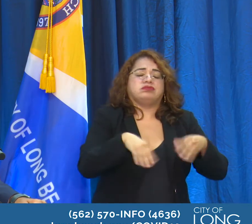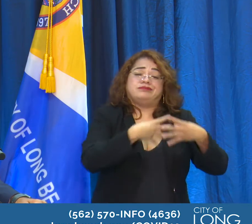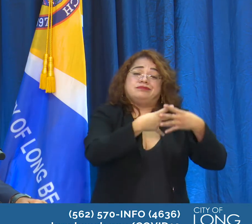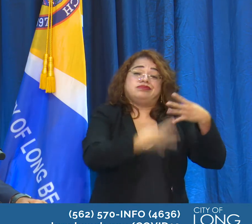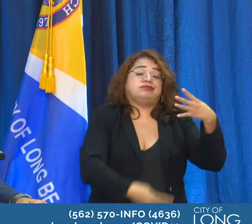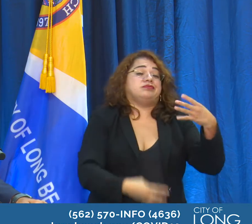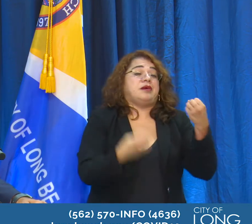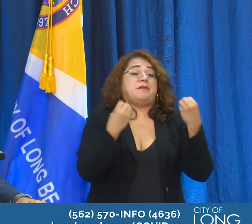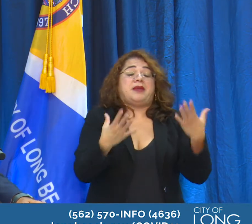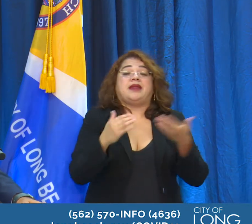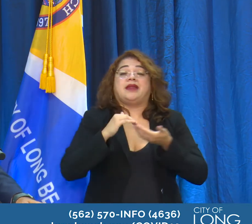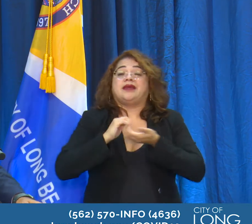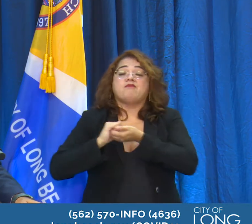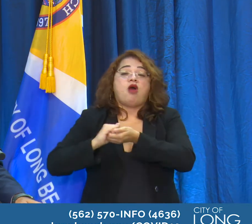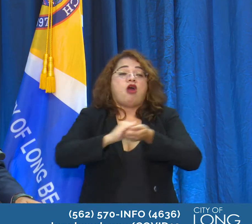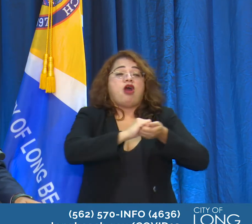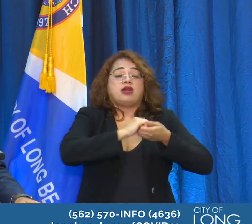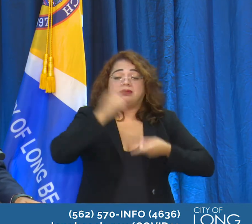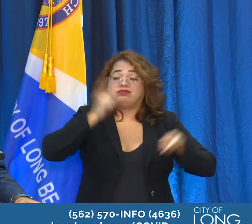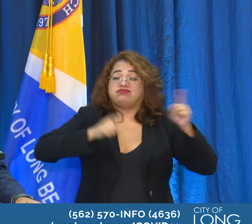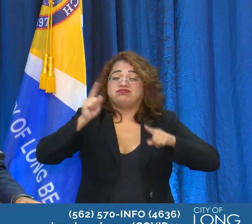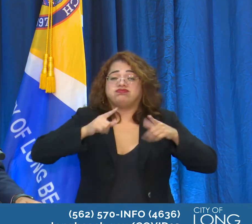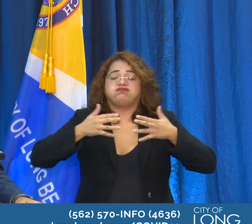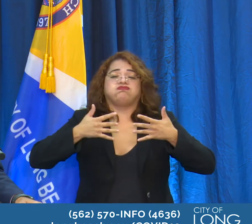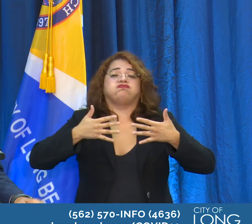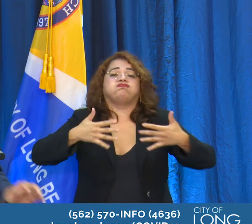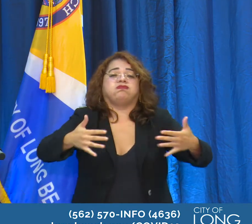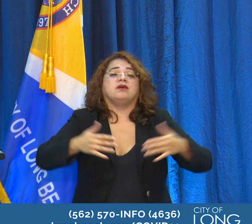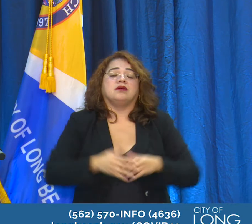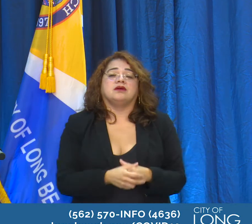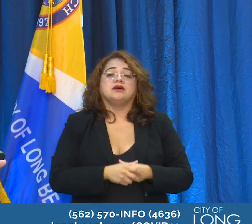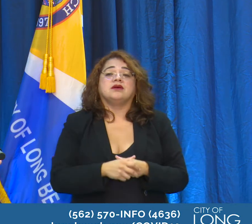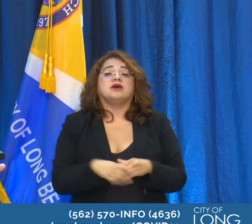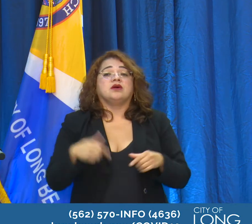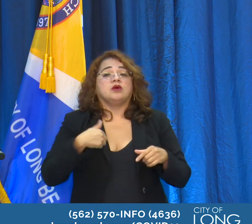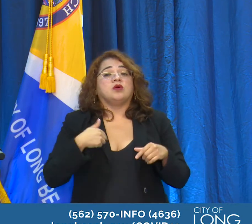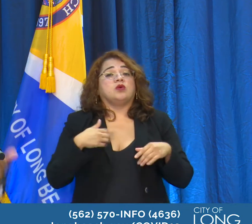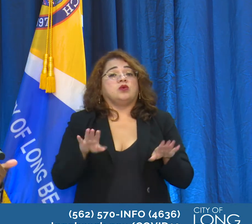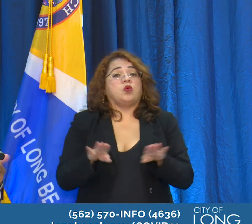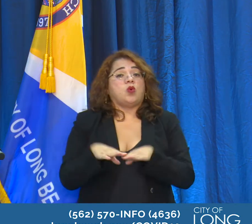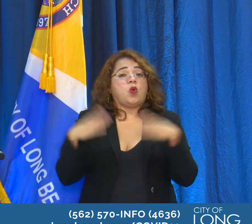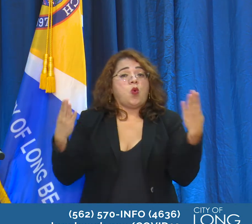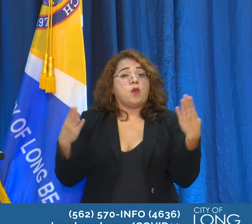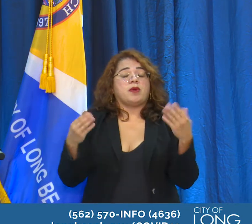I also want to note that we are opening more and more streets.